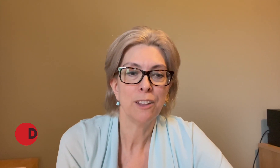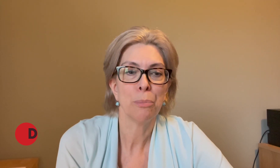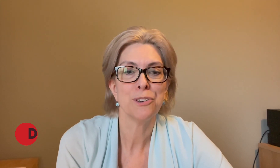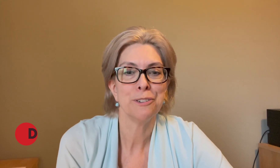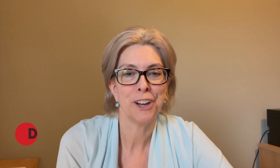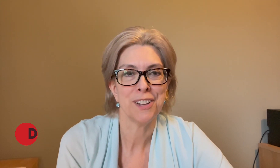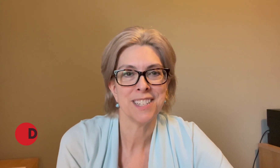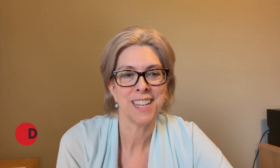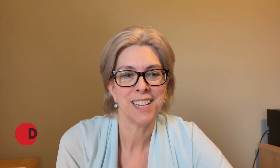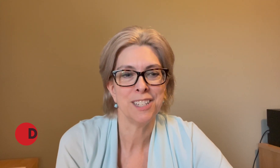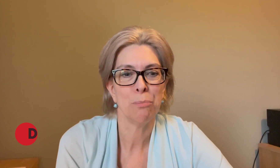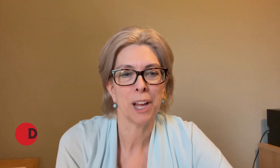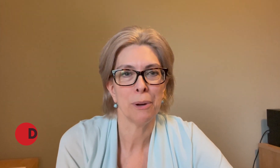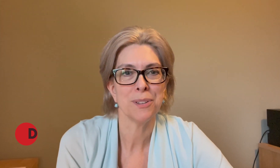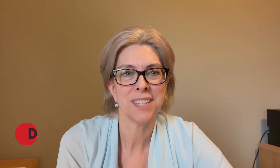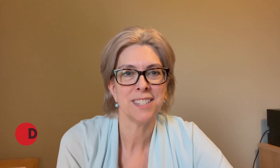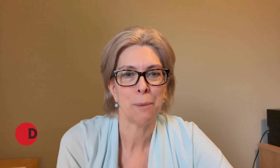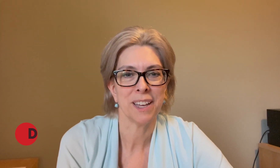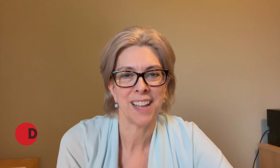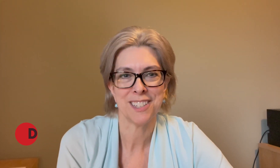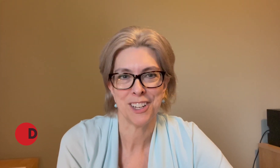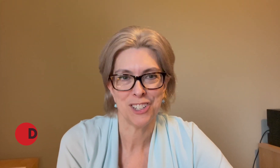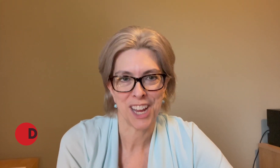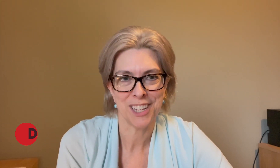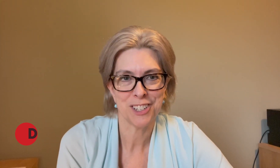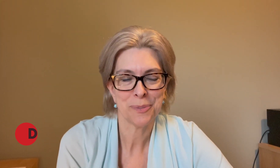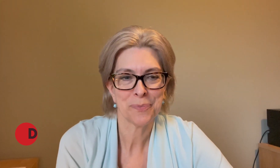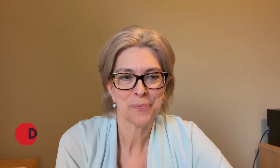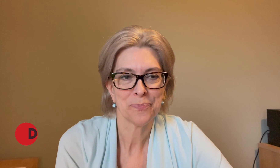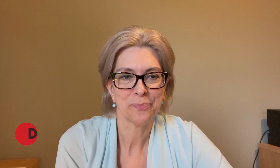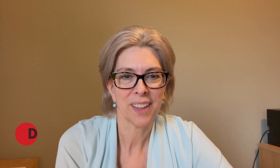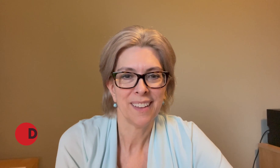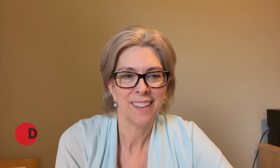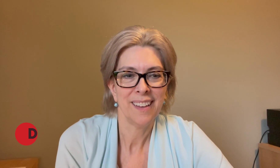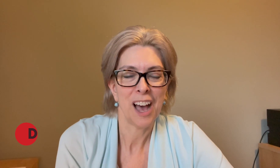and the perseverance needed to bring about systemic lasting change.